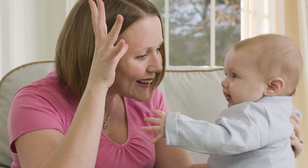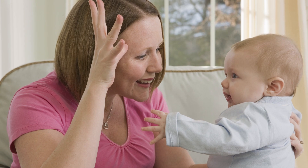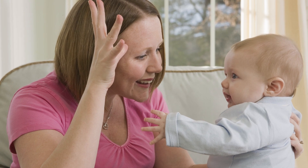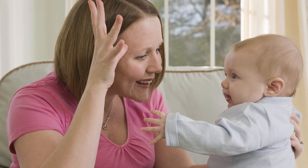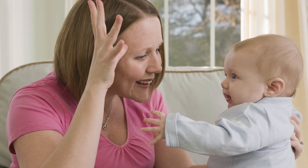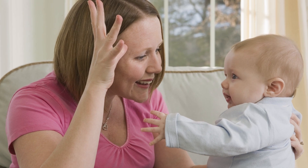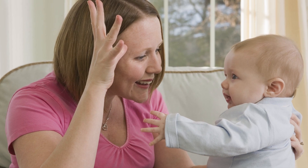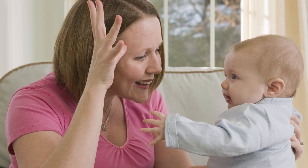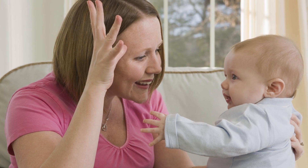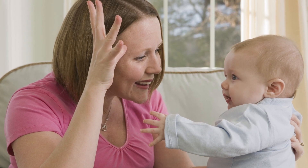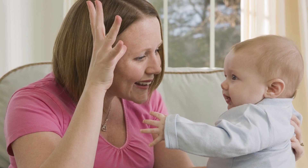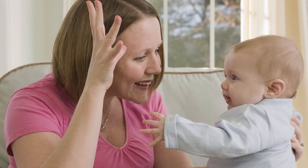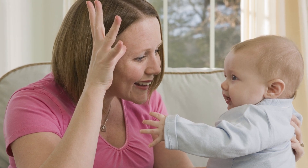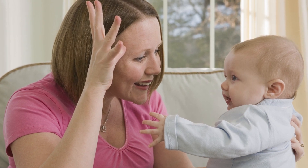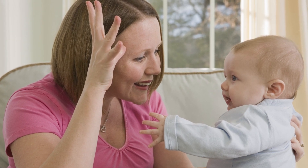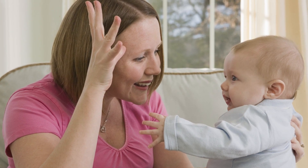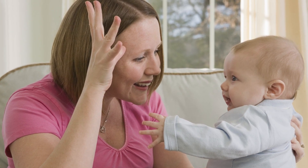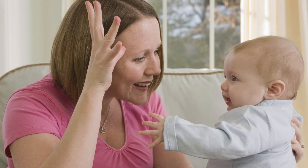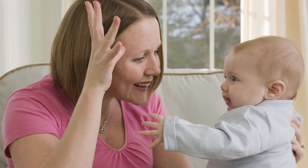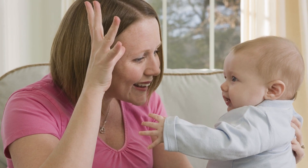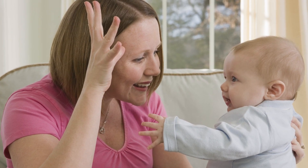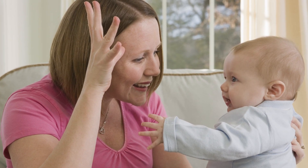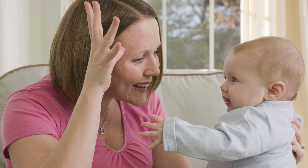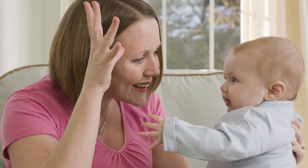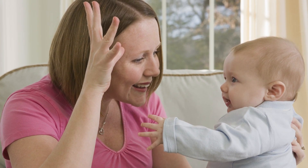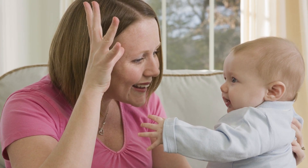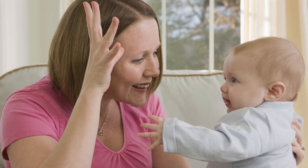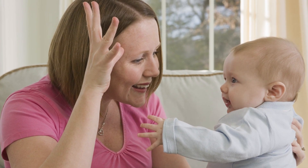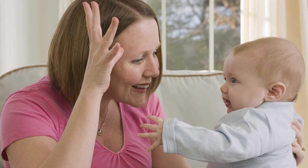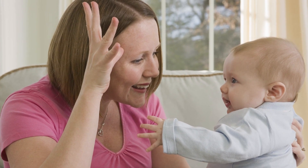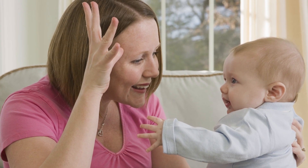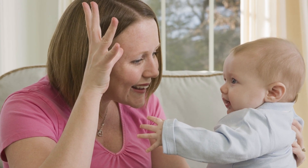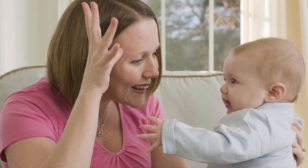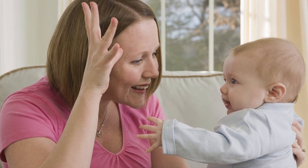wants and needs, it reduces frustration not just for the infant but also for the